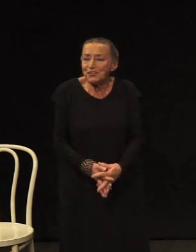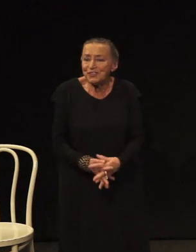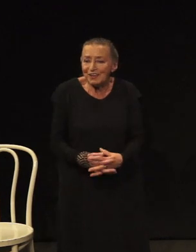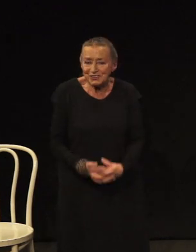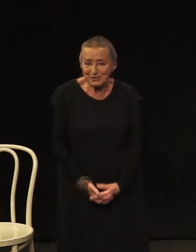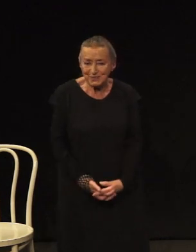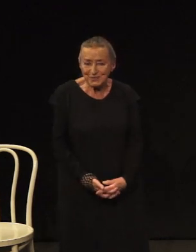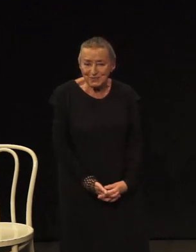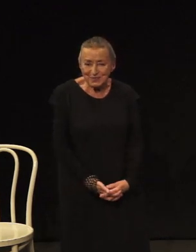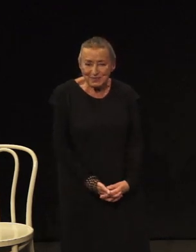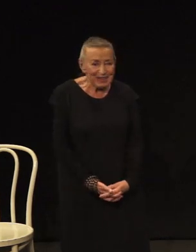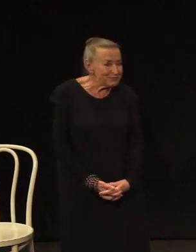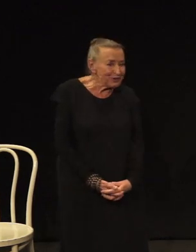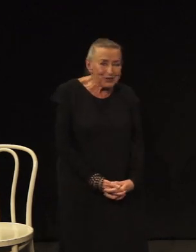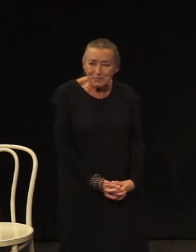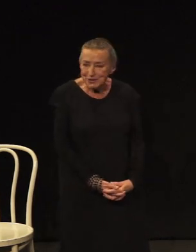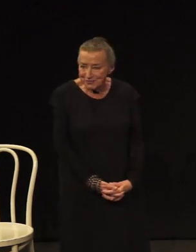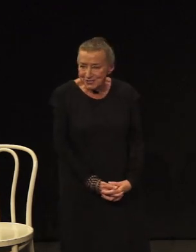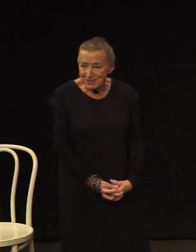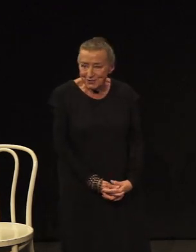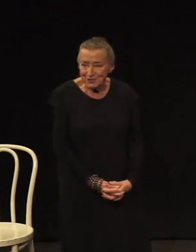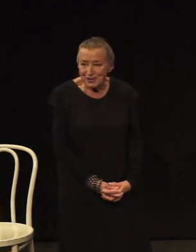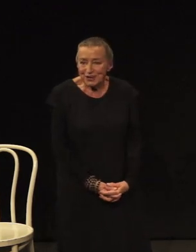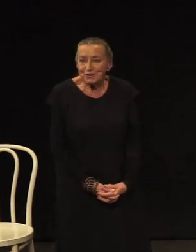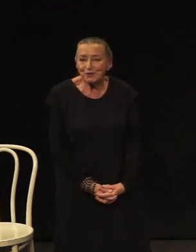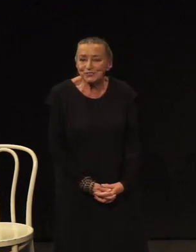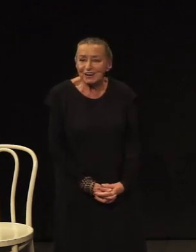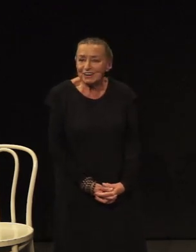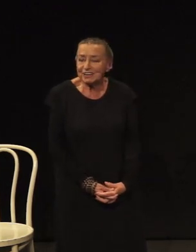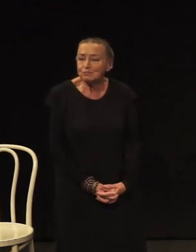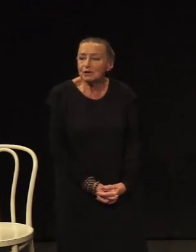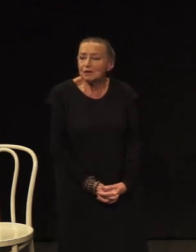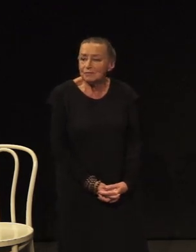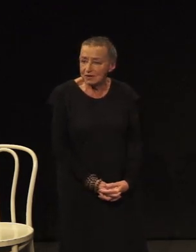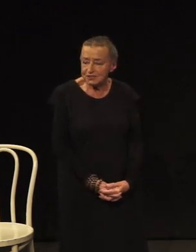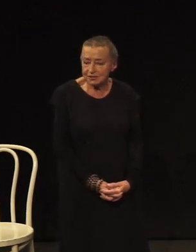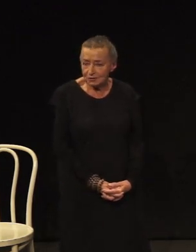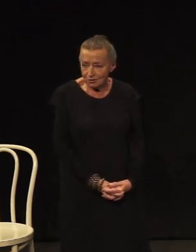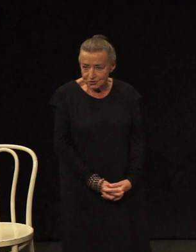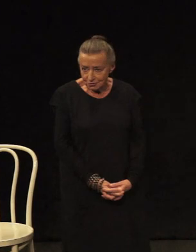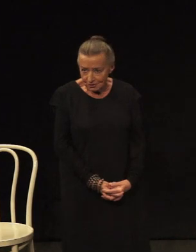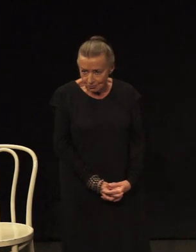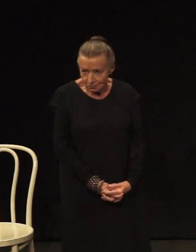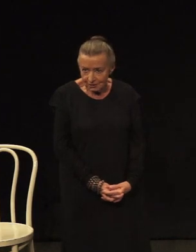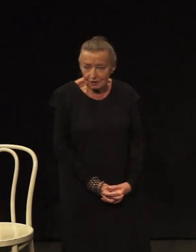simply burst in. He'd long been gone in the city far away, for his studies;